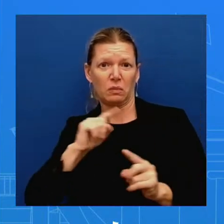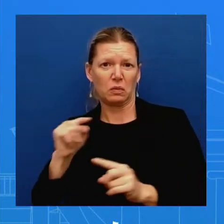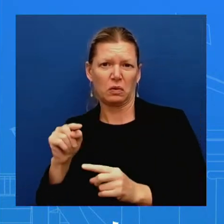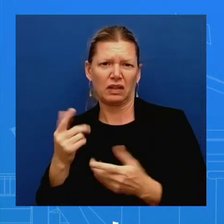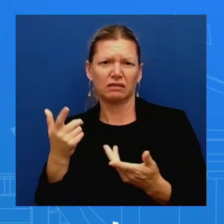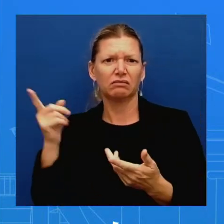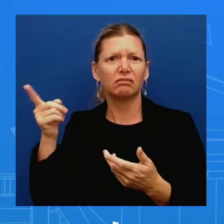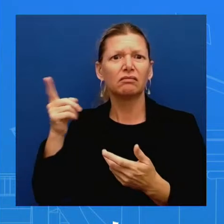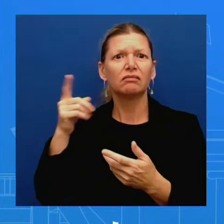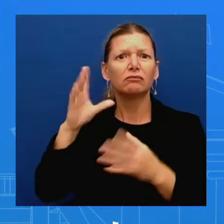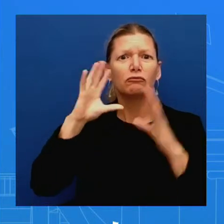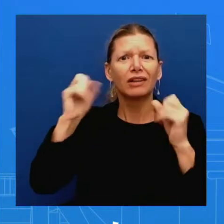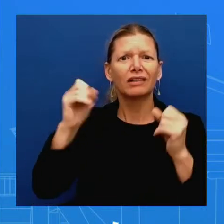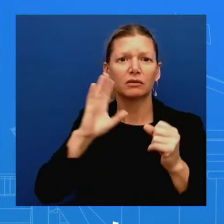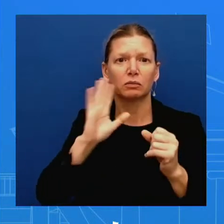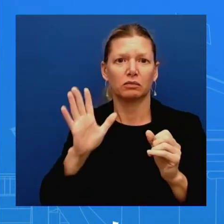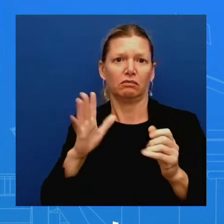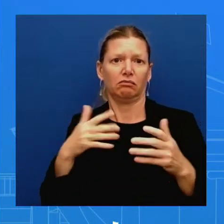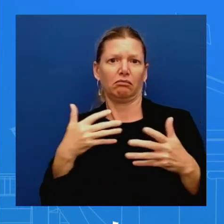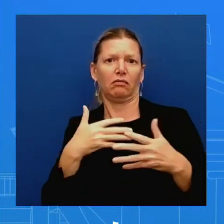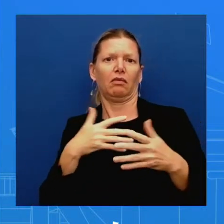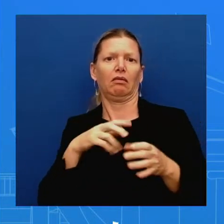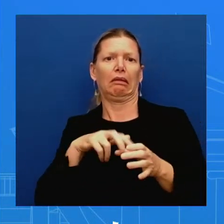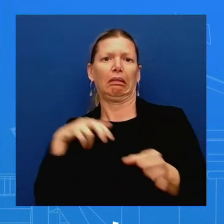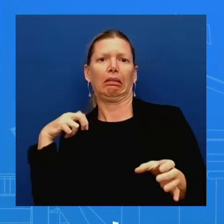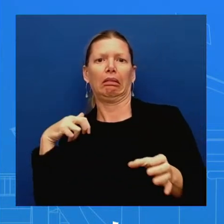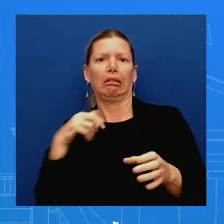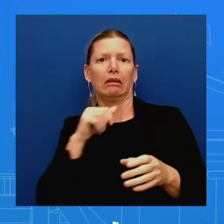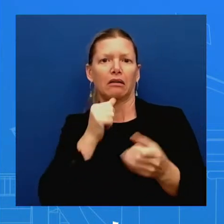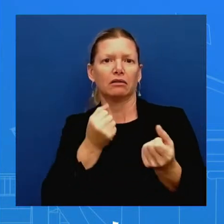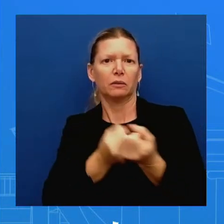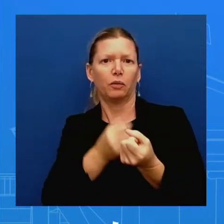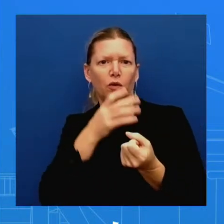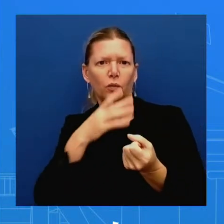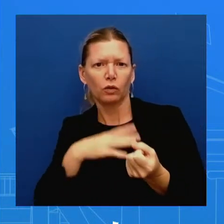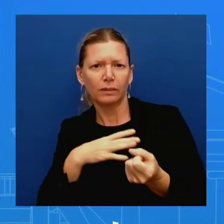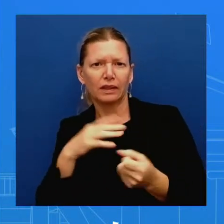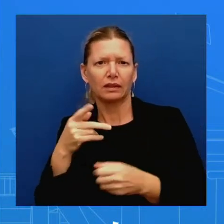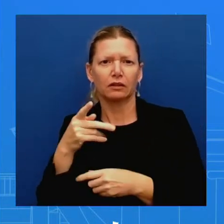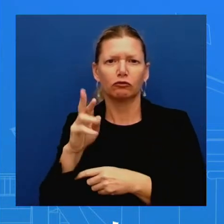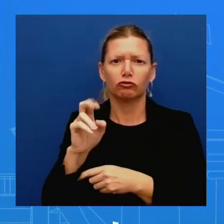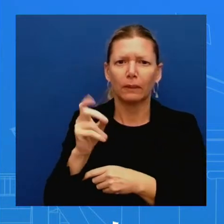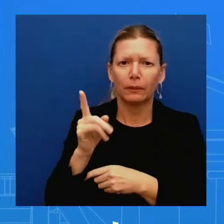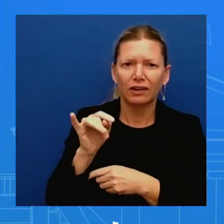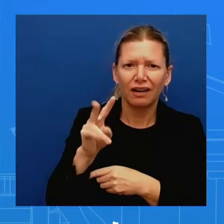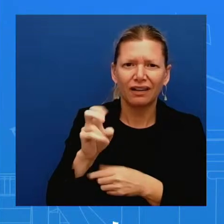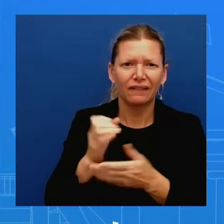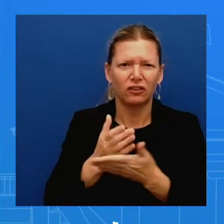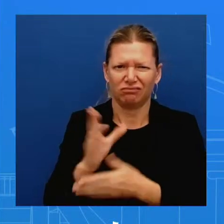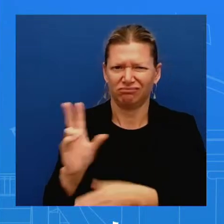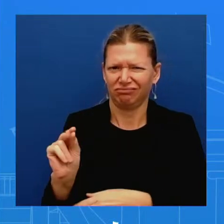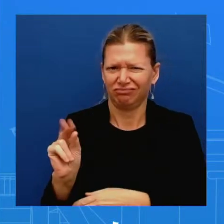It is important to fight for all of our freedoms, and that's what you're seeing the President do. He's not going to back away from that.